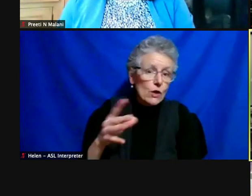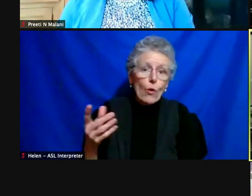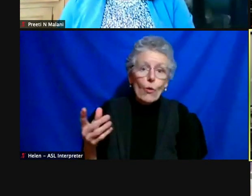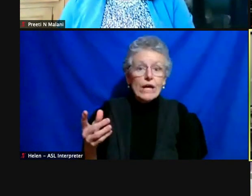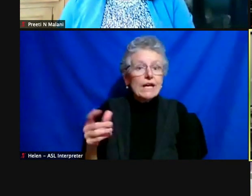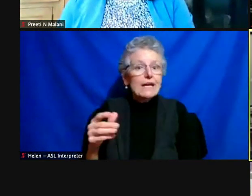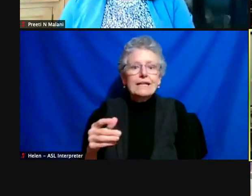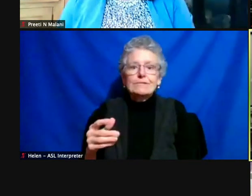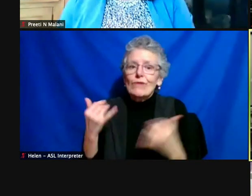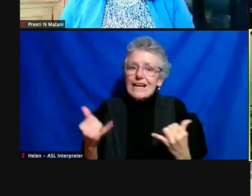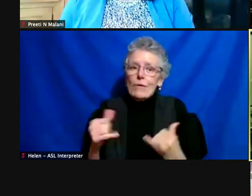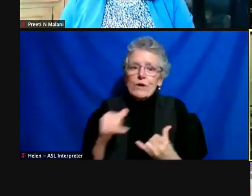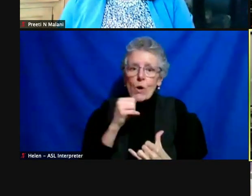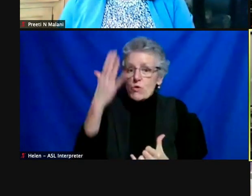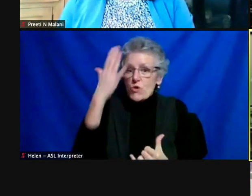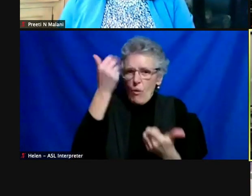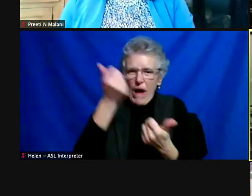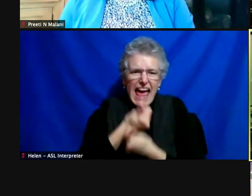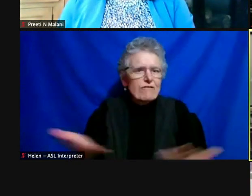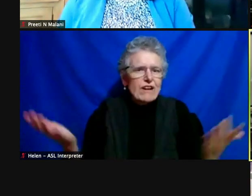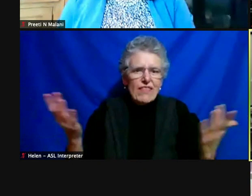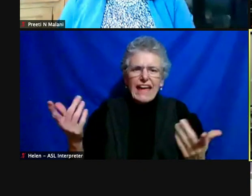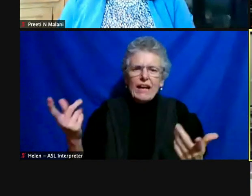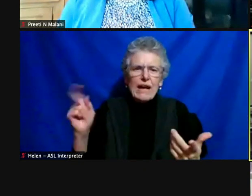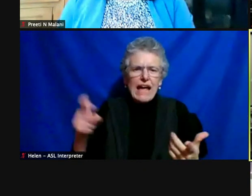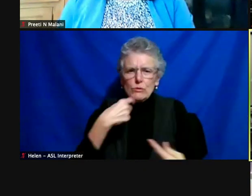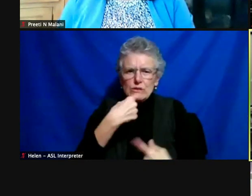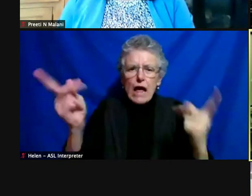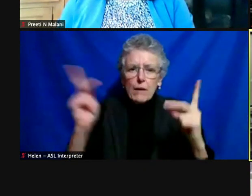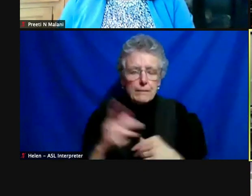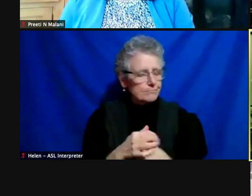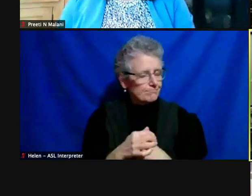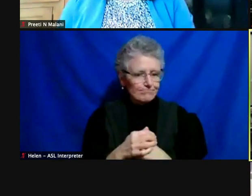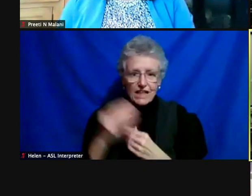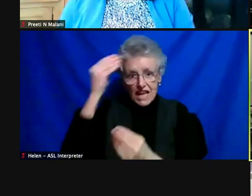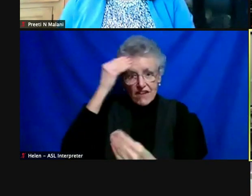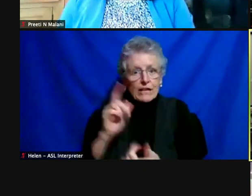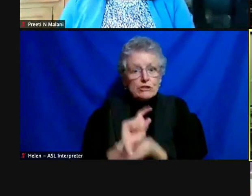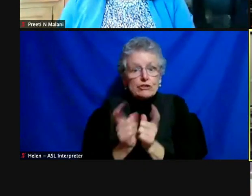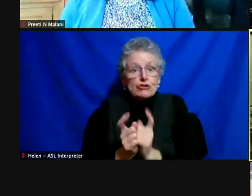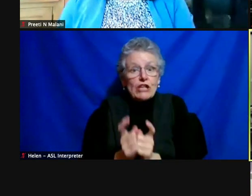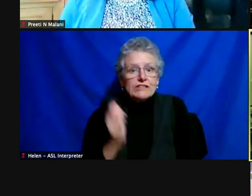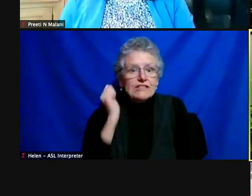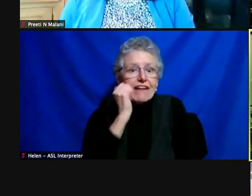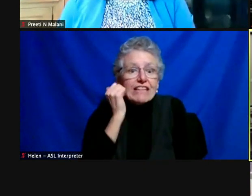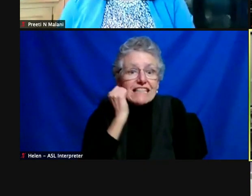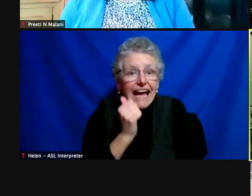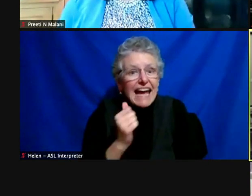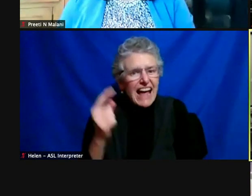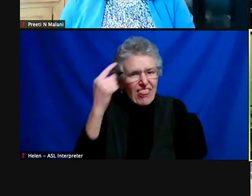and it's just a matter of telling everybody what to do. The information's changing in real time. Think back a year ago.